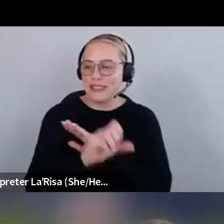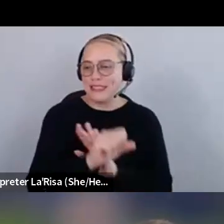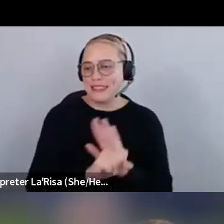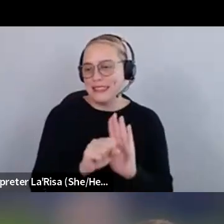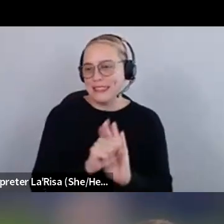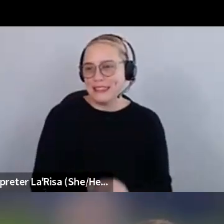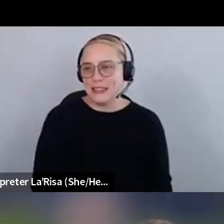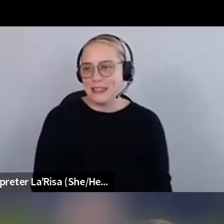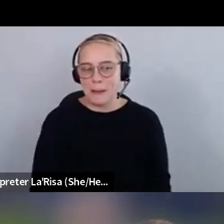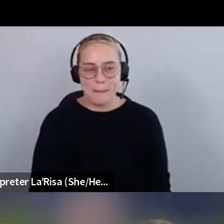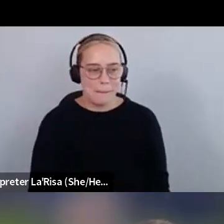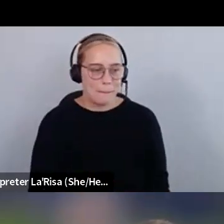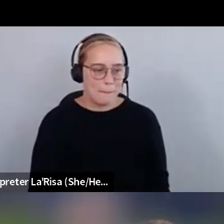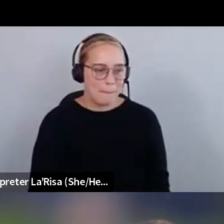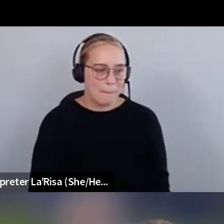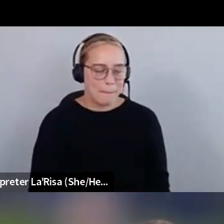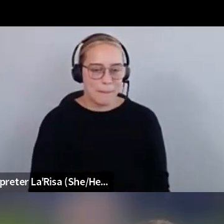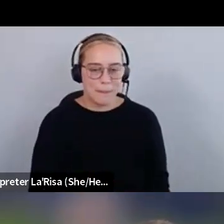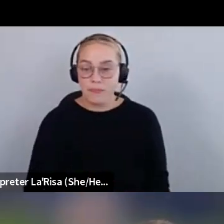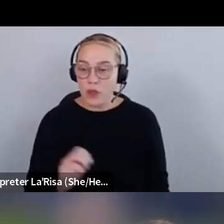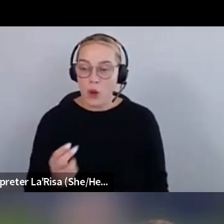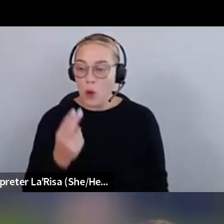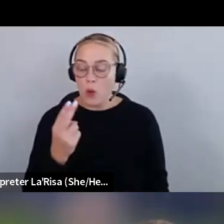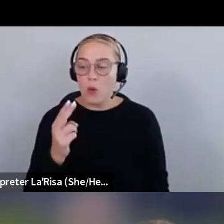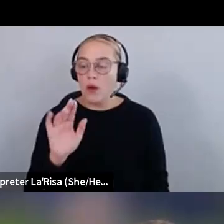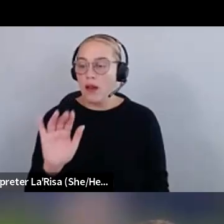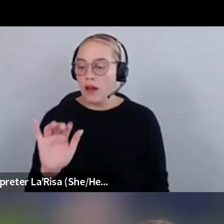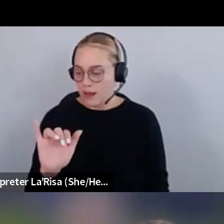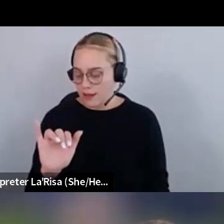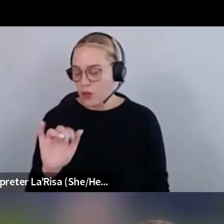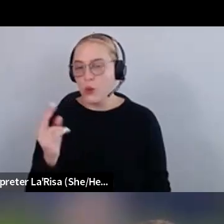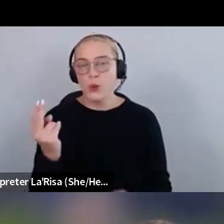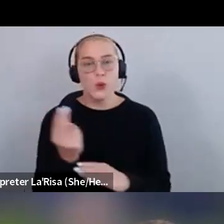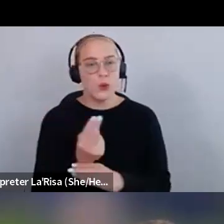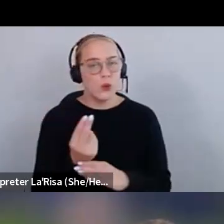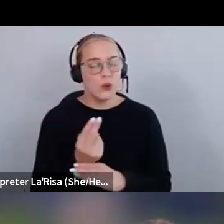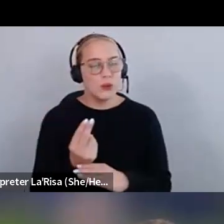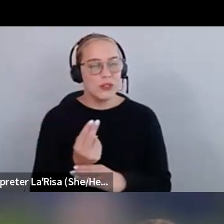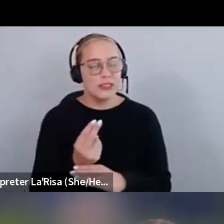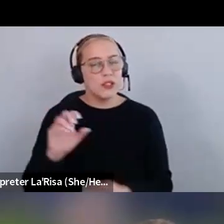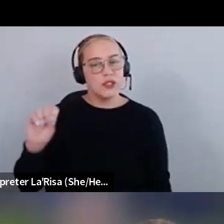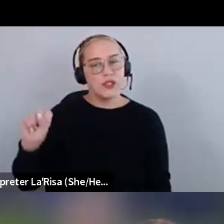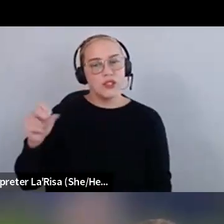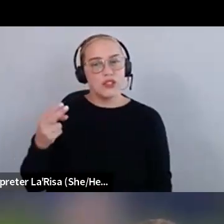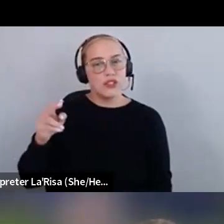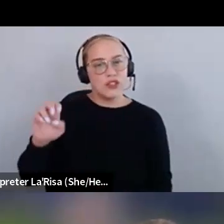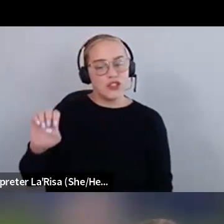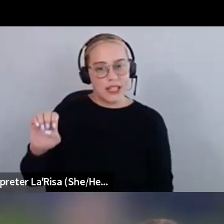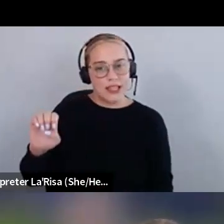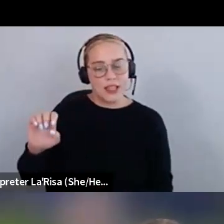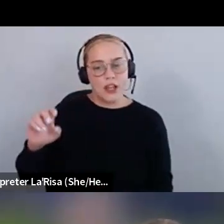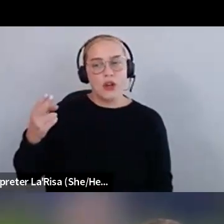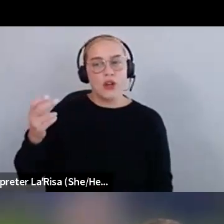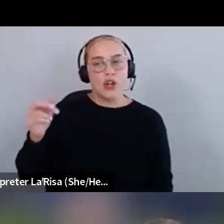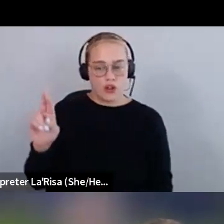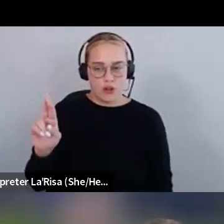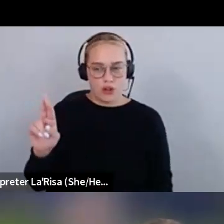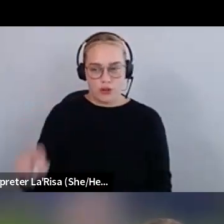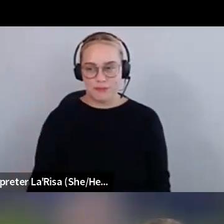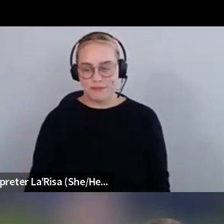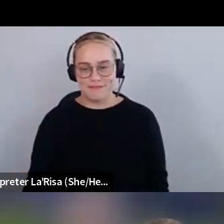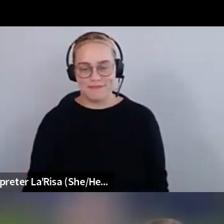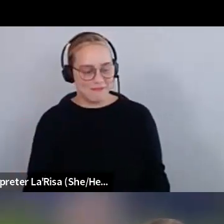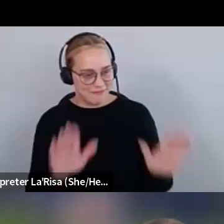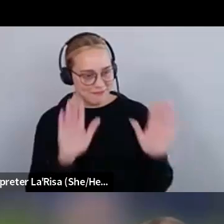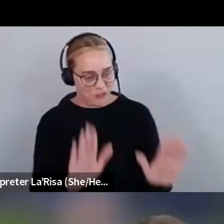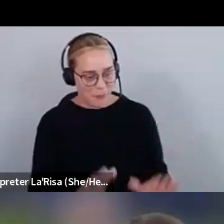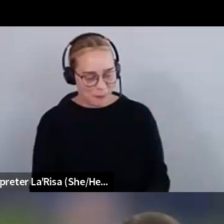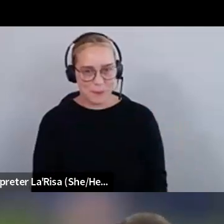because of the trees and the flowers. It's so beautiful. Those are my